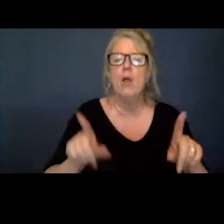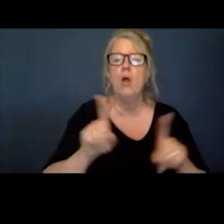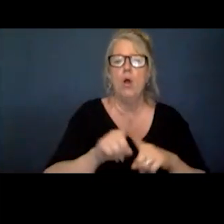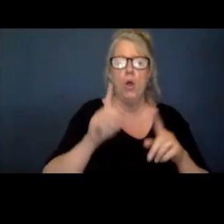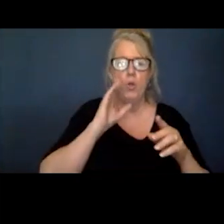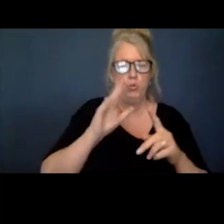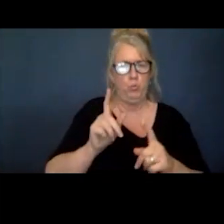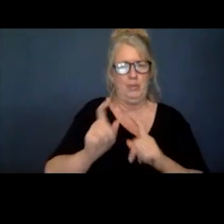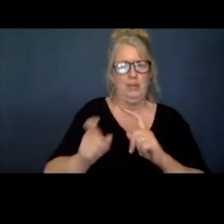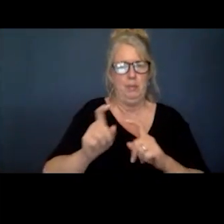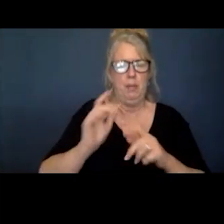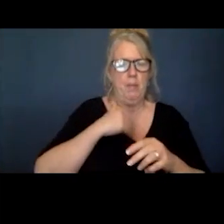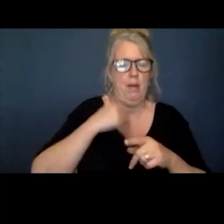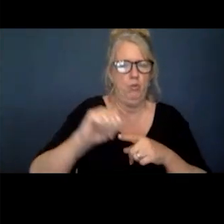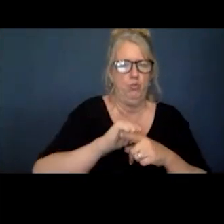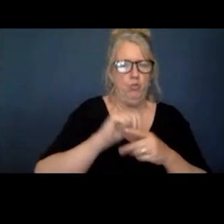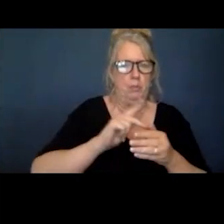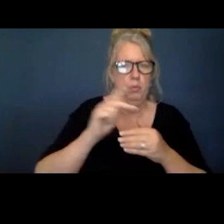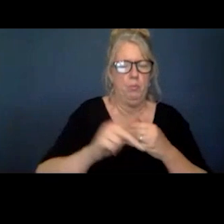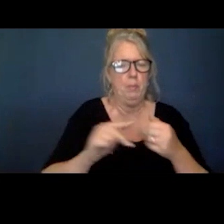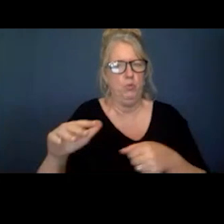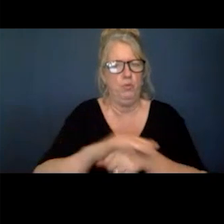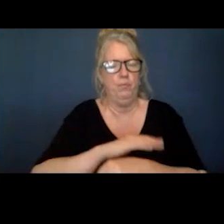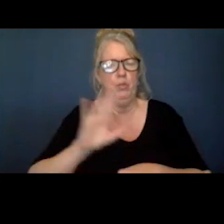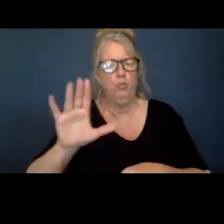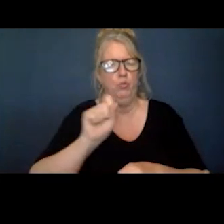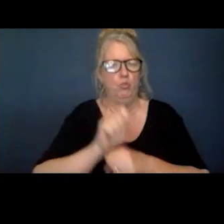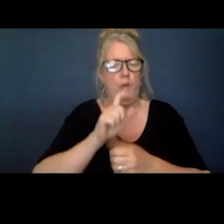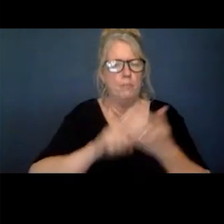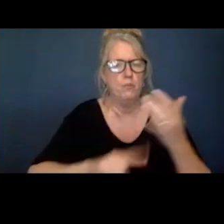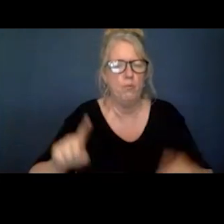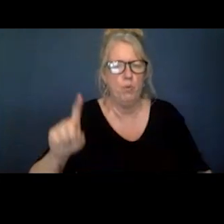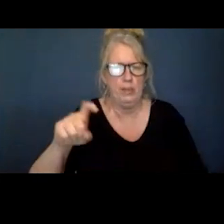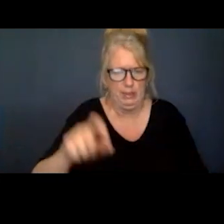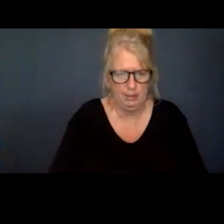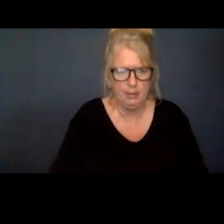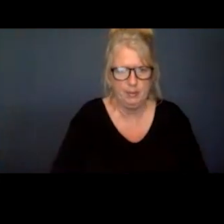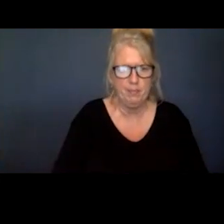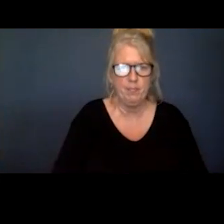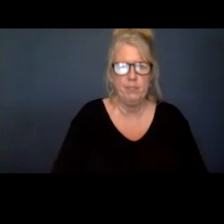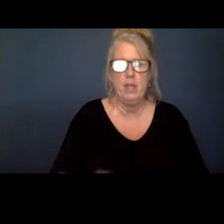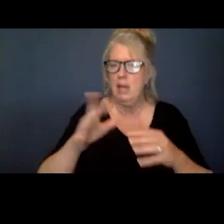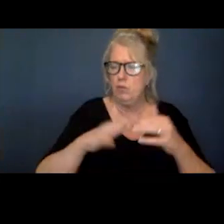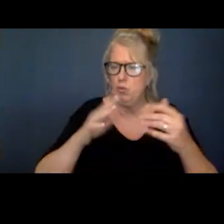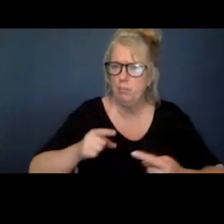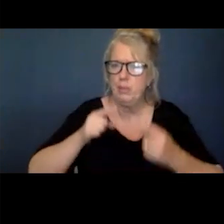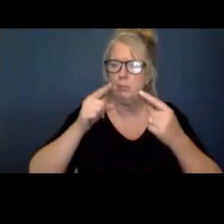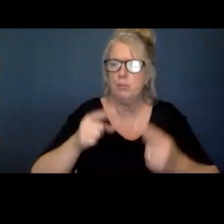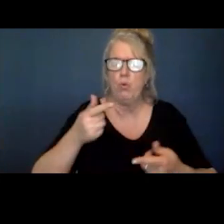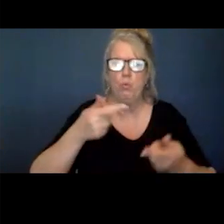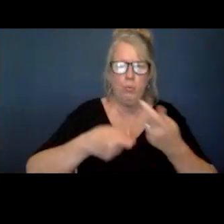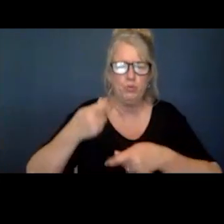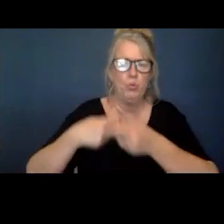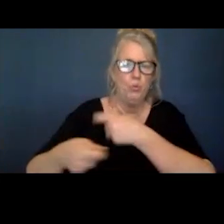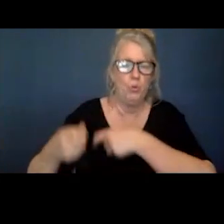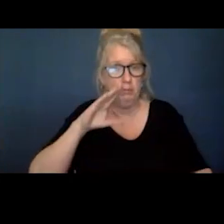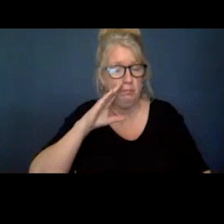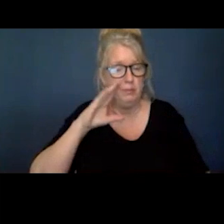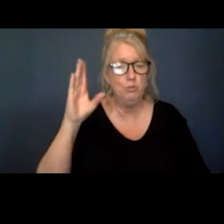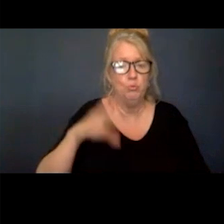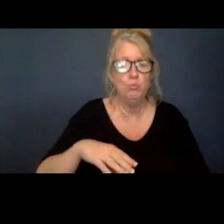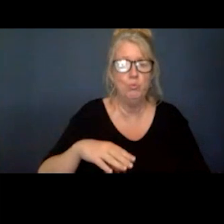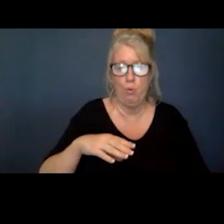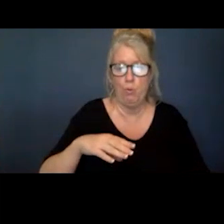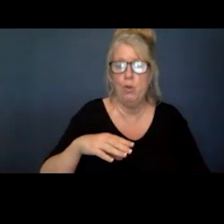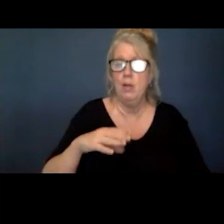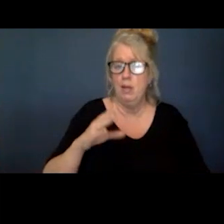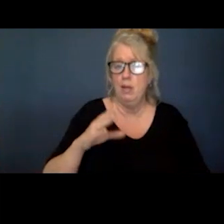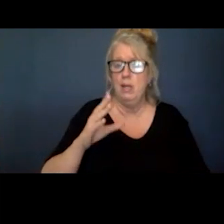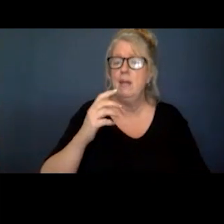filled. Have you been struggling with turnover? Did you know that X percent of people that we've